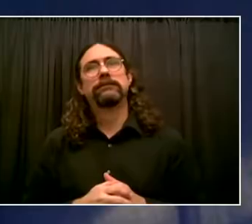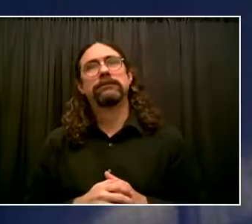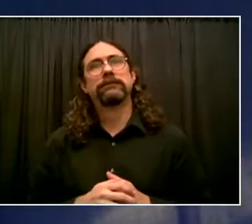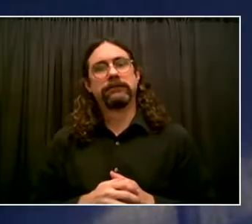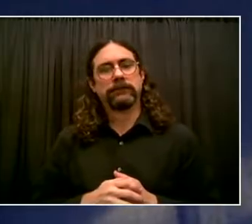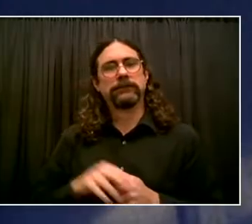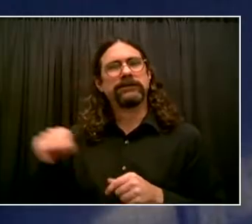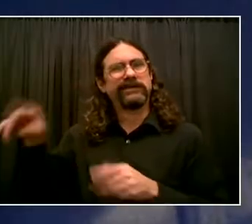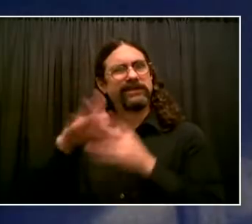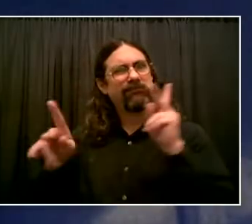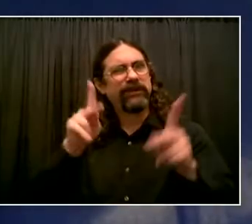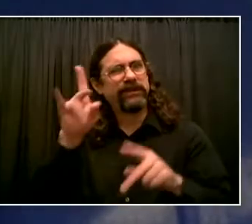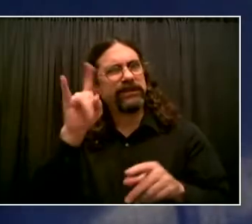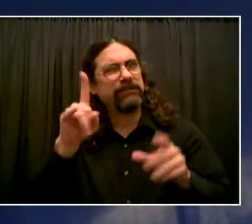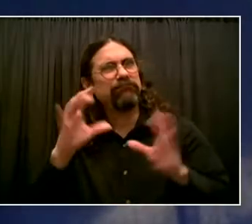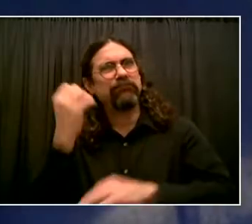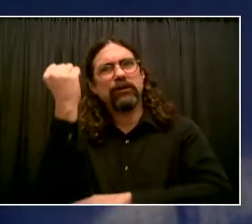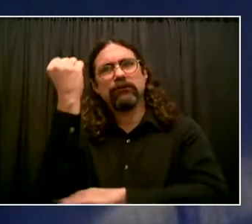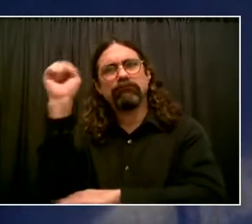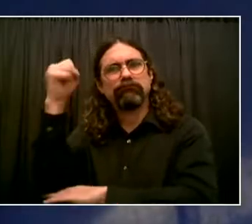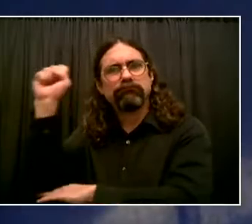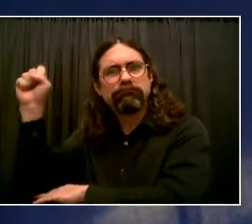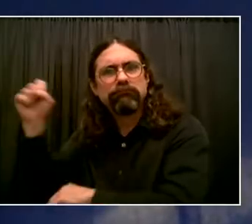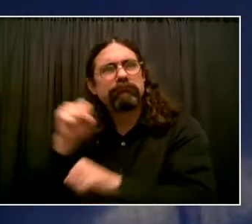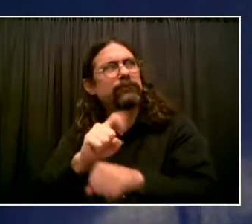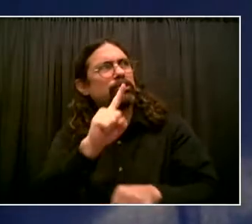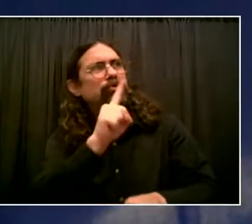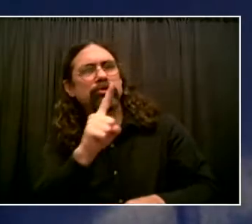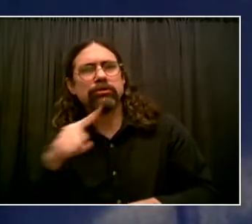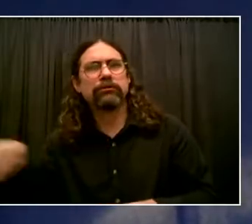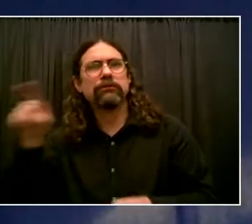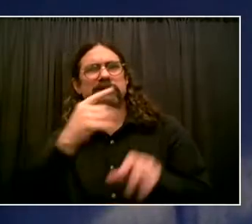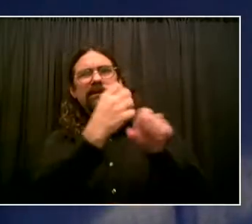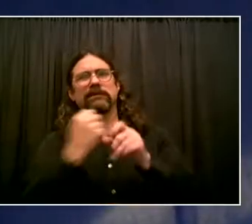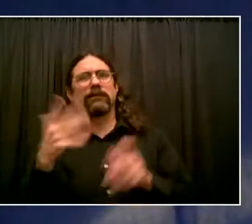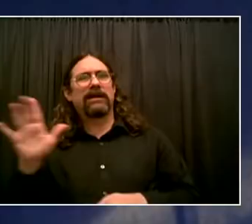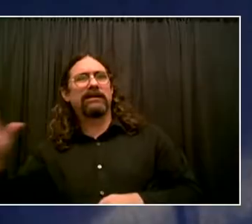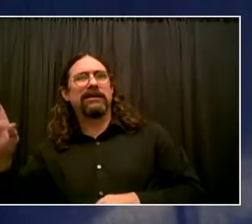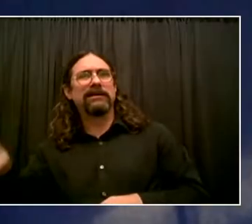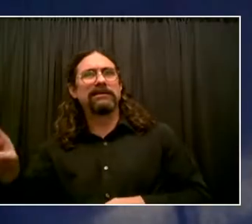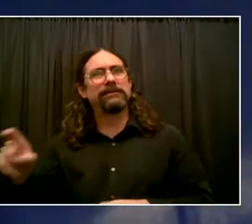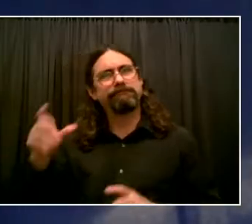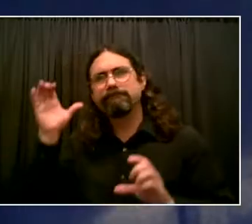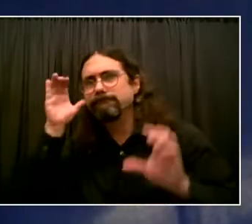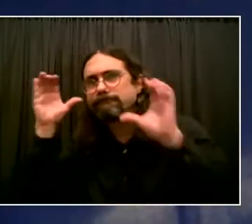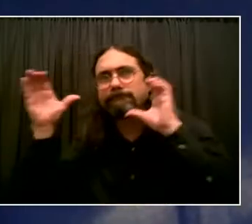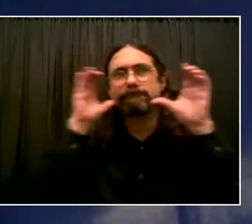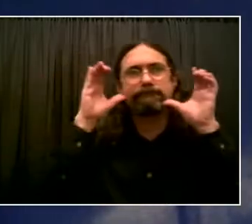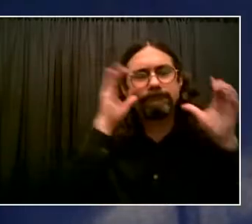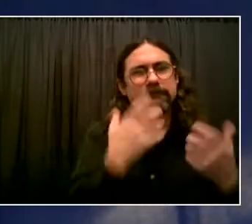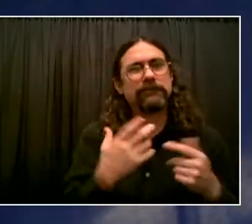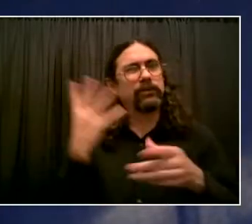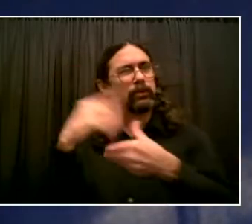ACTIVISTS AND ARTISTS AND AFFORDABLE HOUSING ADVOCATES AND SMALL BUSINESS PEOPLE.